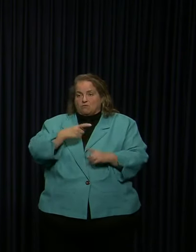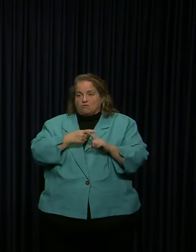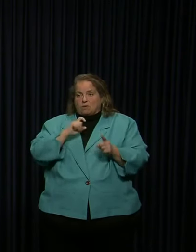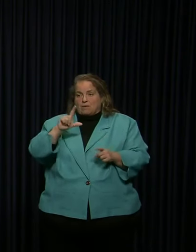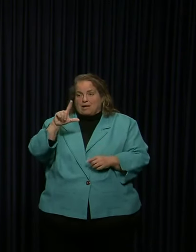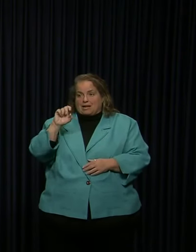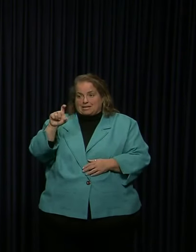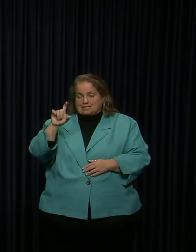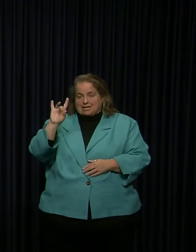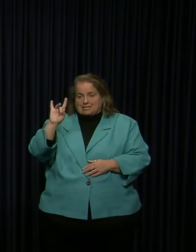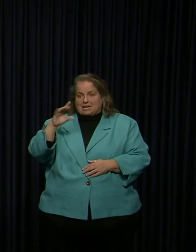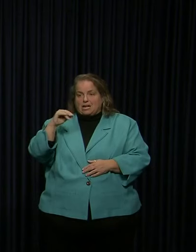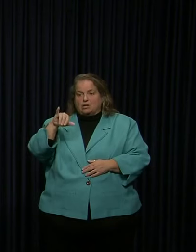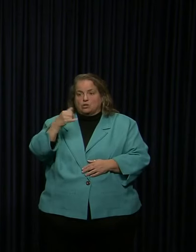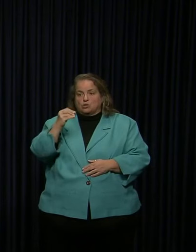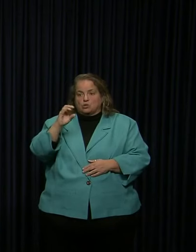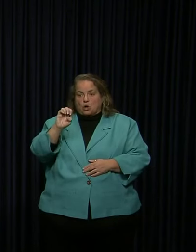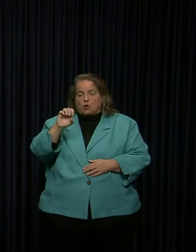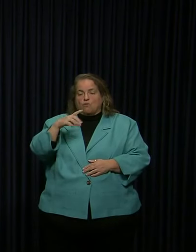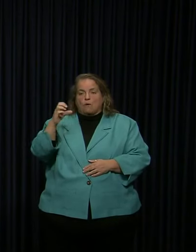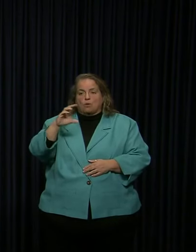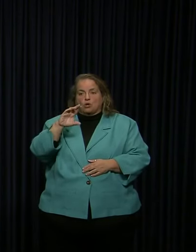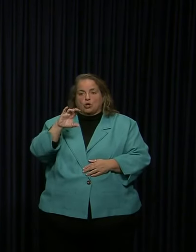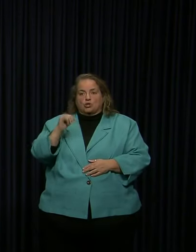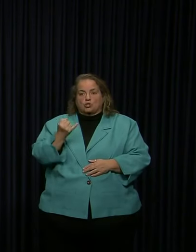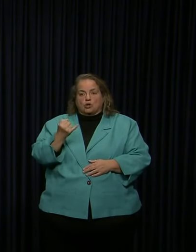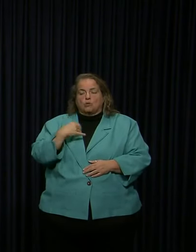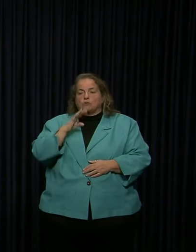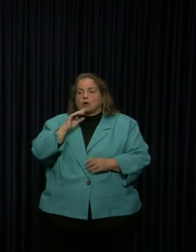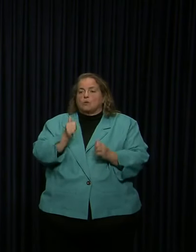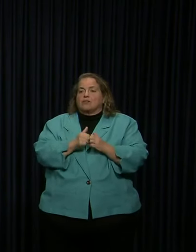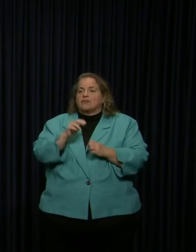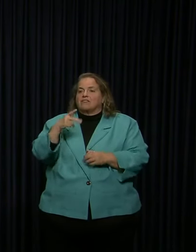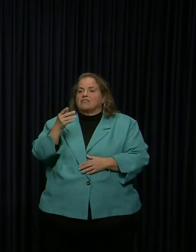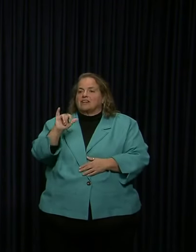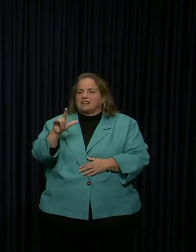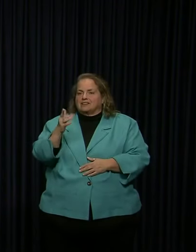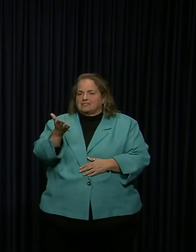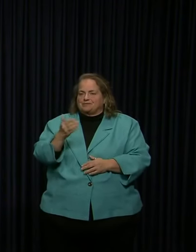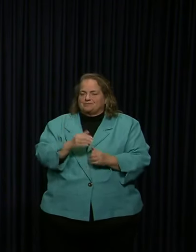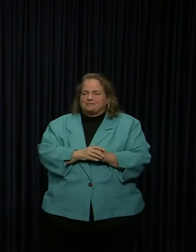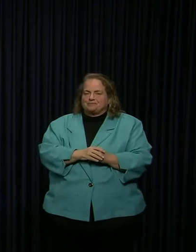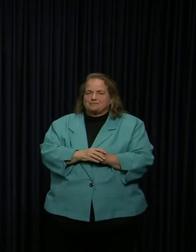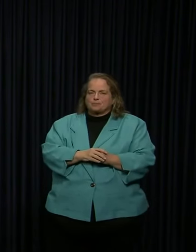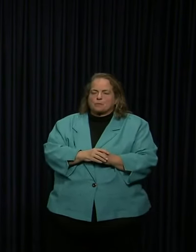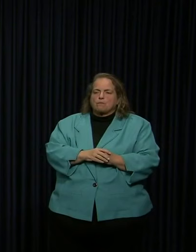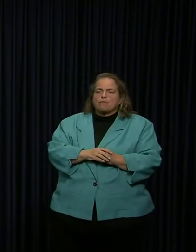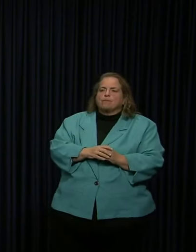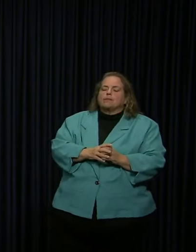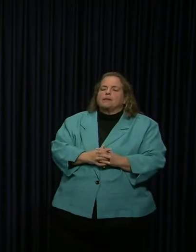I LOVE THE OPPORTUNITY THAT CHURCH HAS THAT SO MANY OTHERS